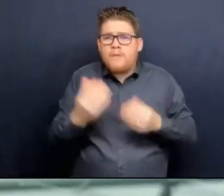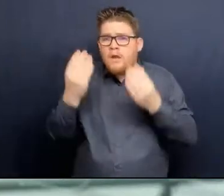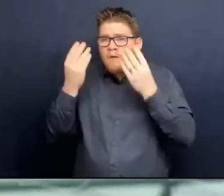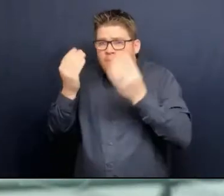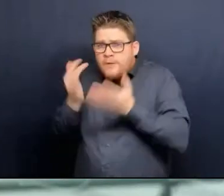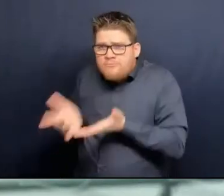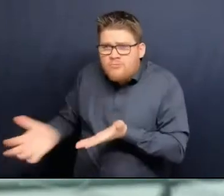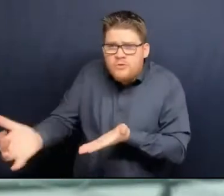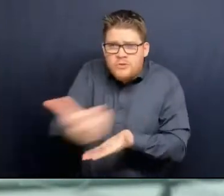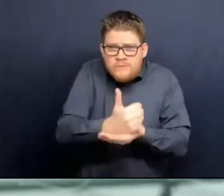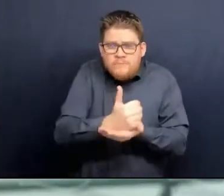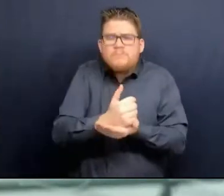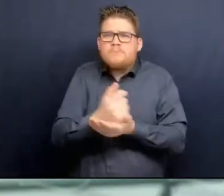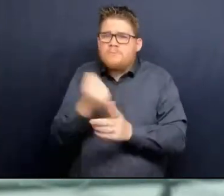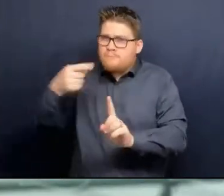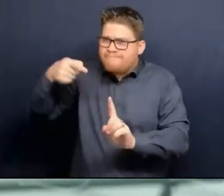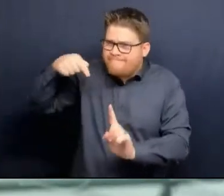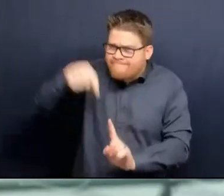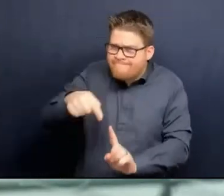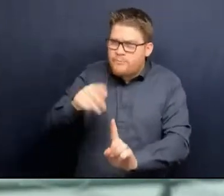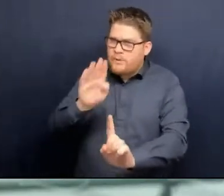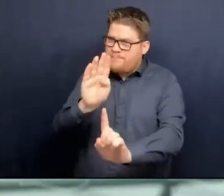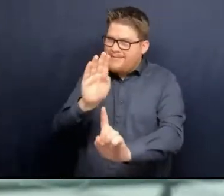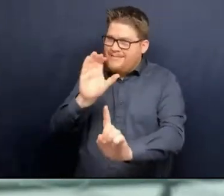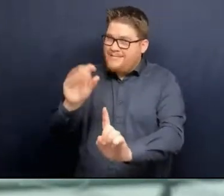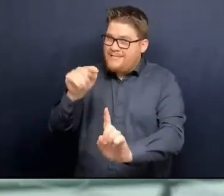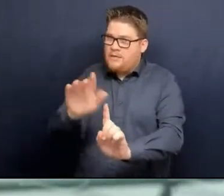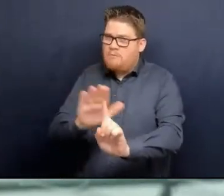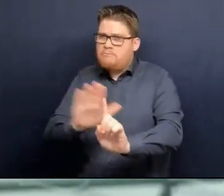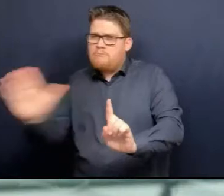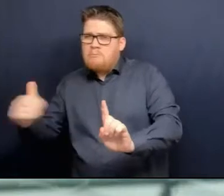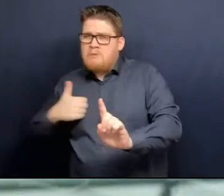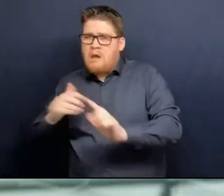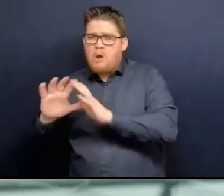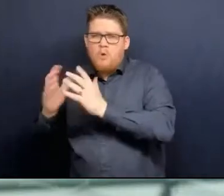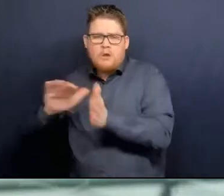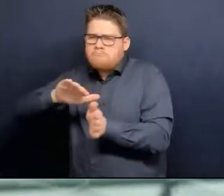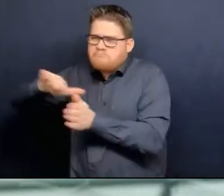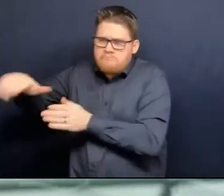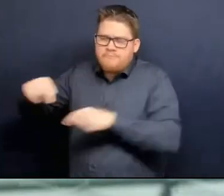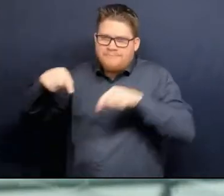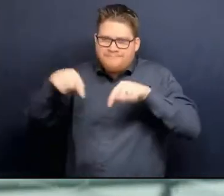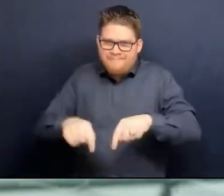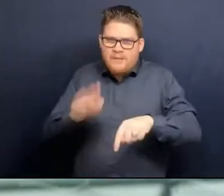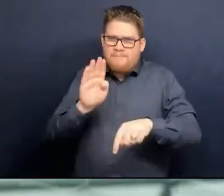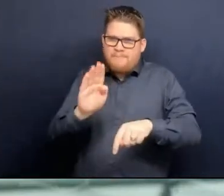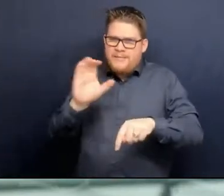that we're seeing here in our pandemic. At the time and the